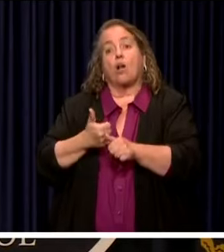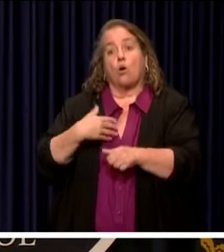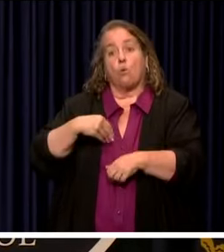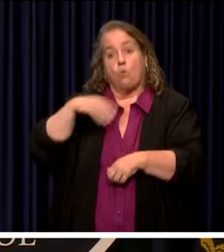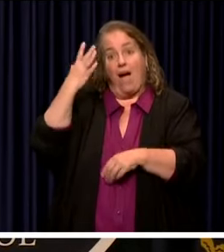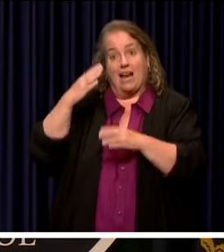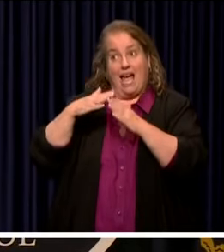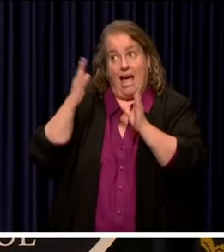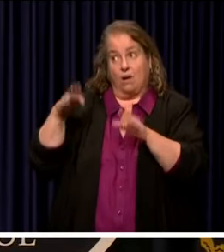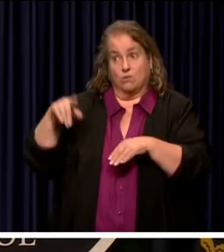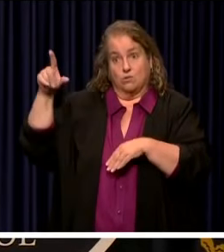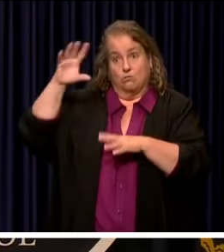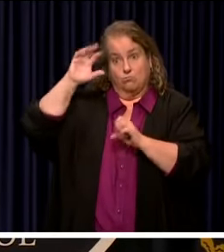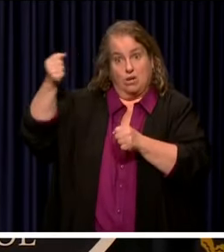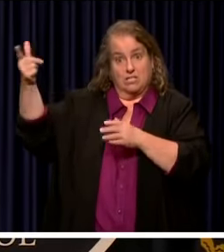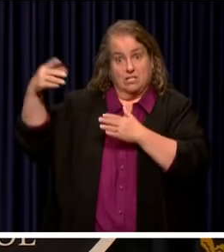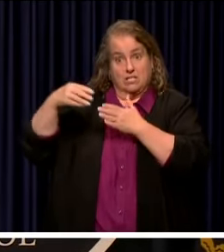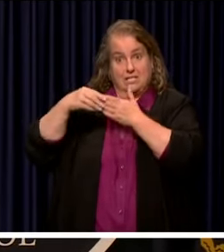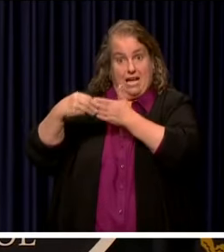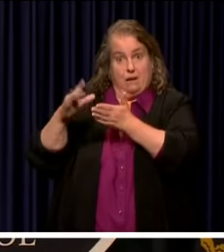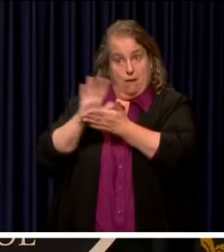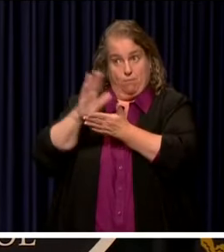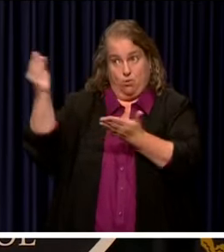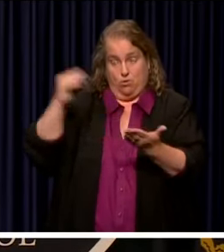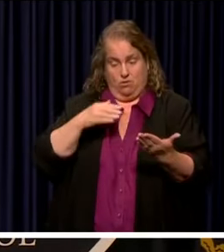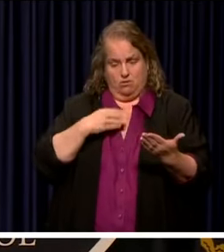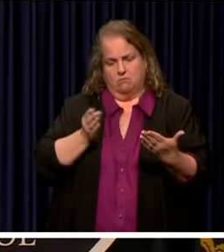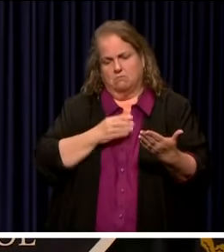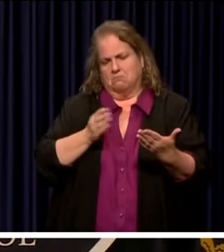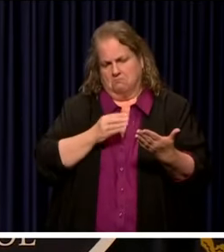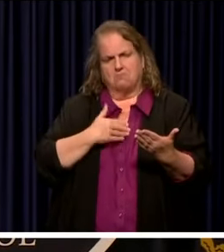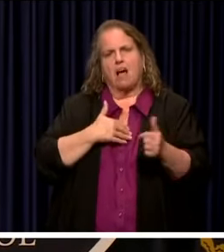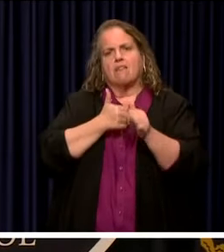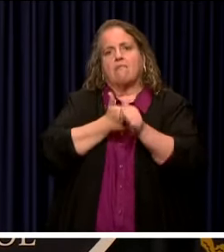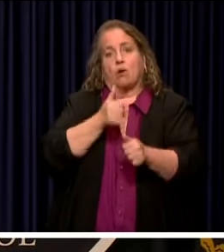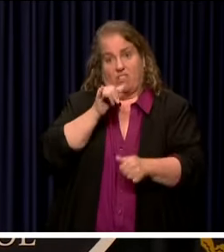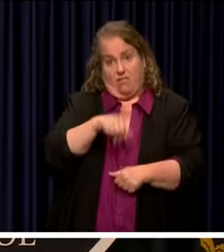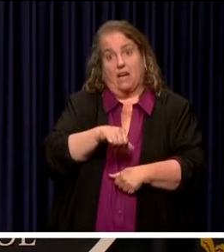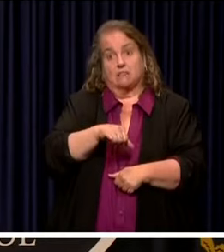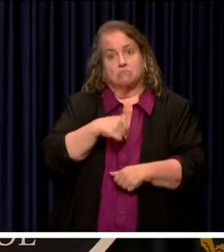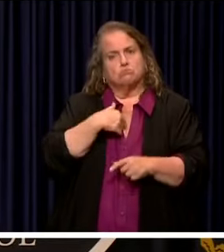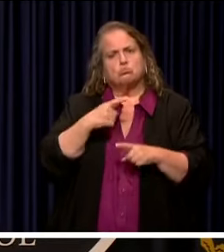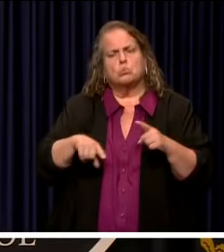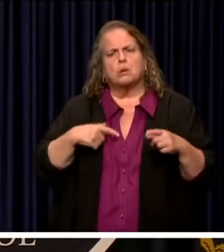THE SUN SHINES BRIGHT IN THE